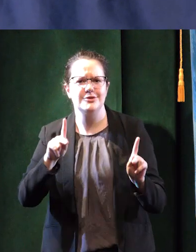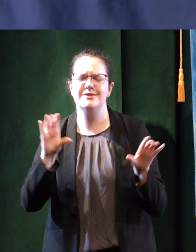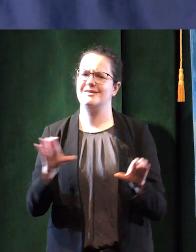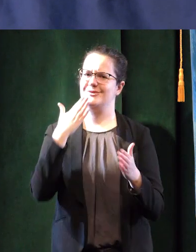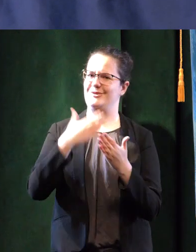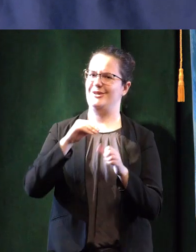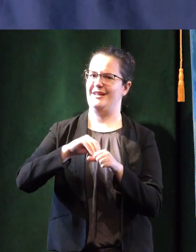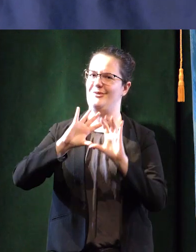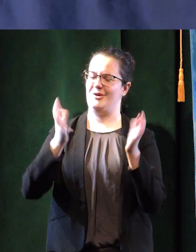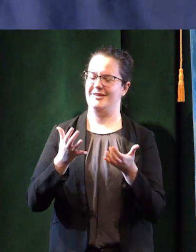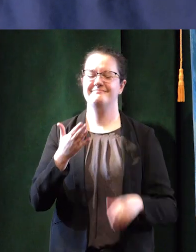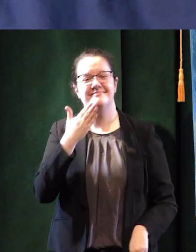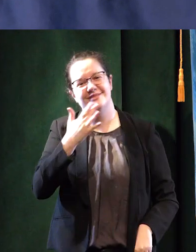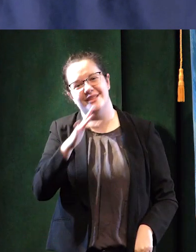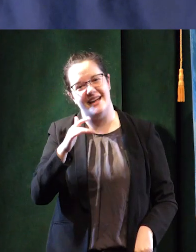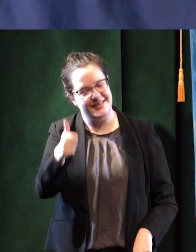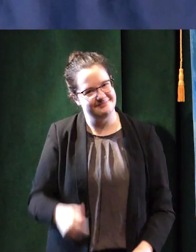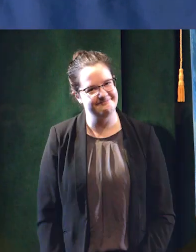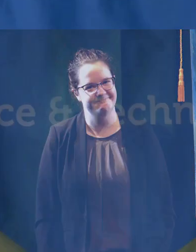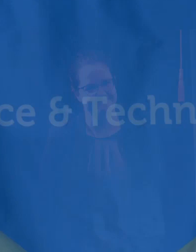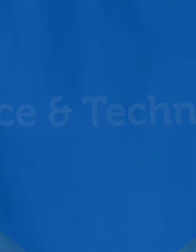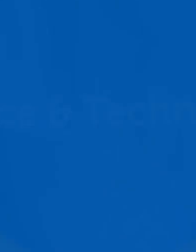world best of luck